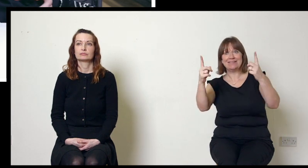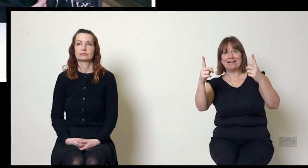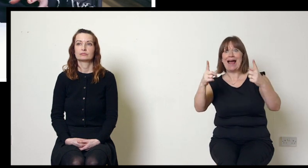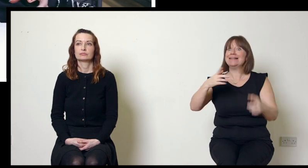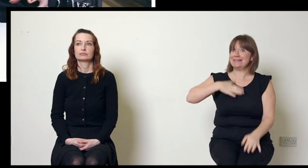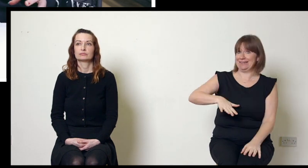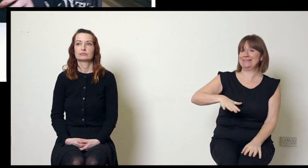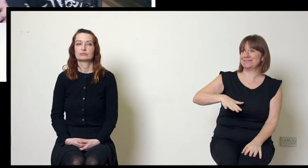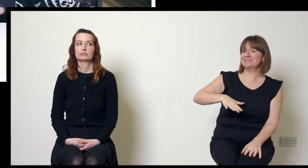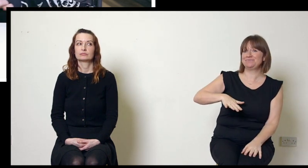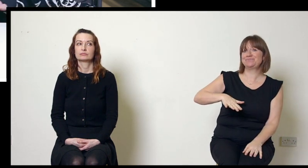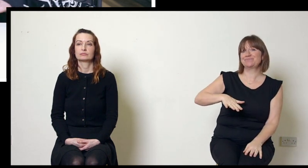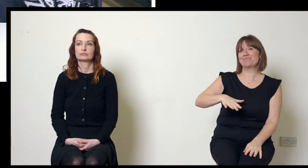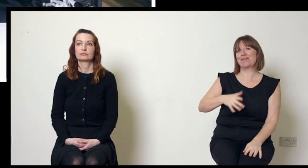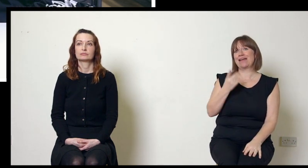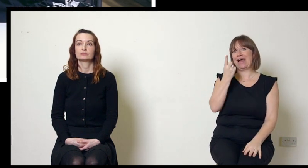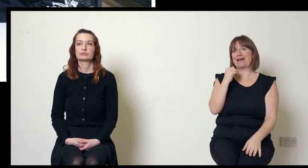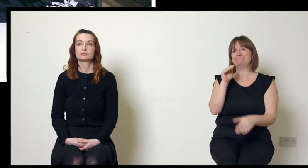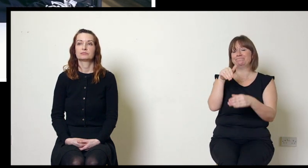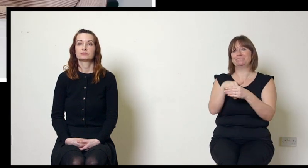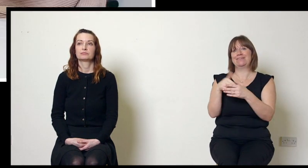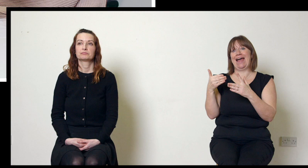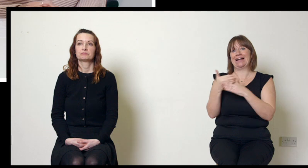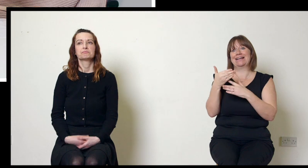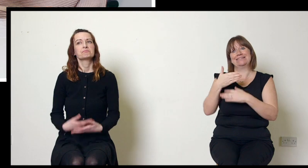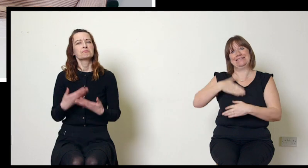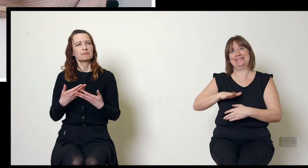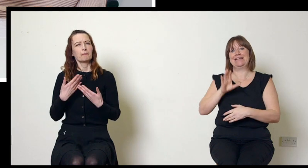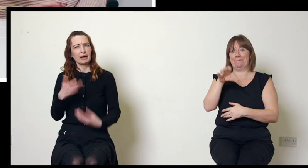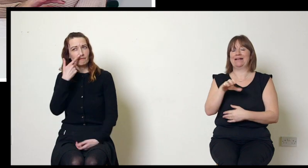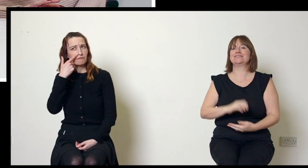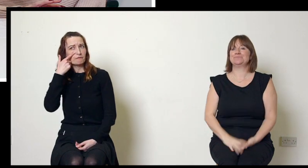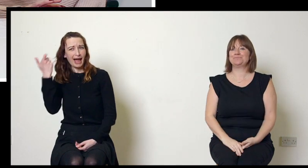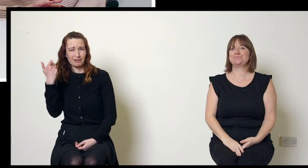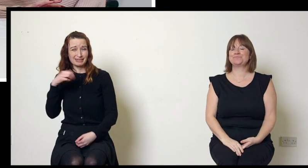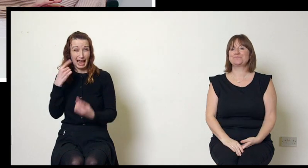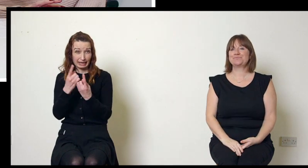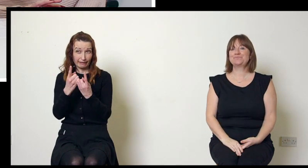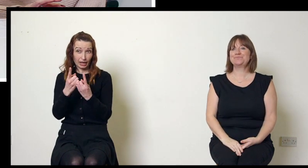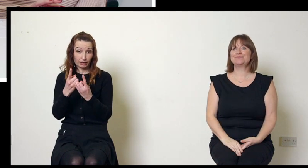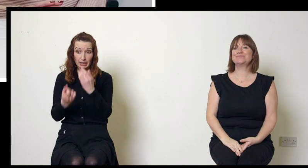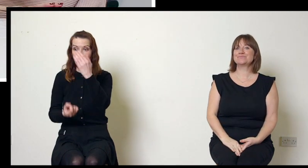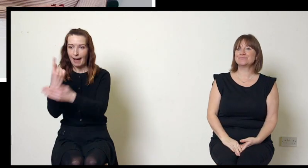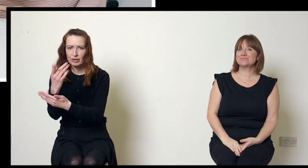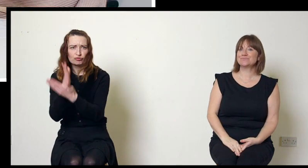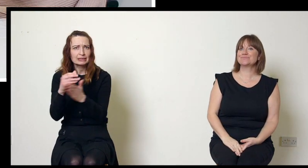so that yeah, we can kind of put as much in place as we can. Have we found anything difficult or problematic, would you say?